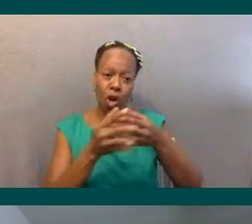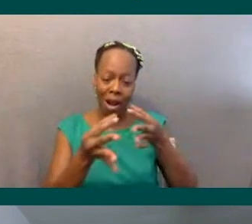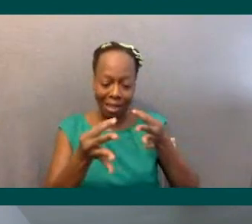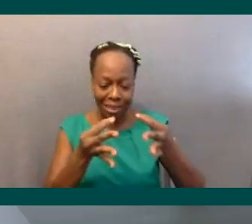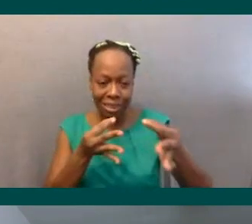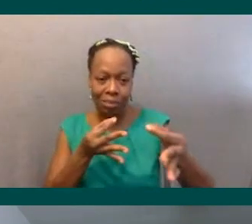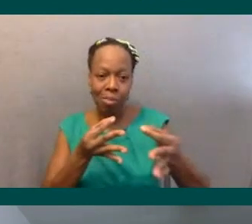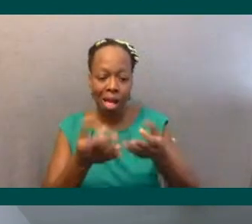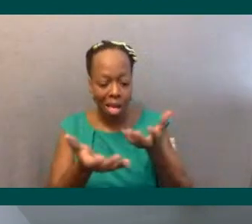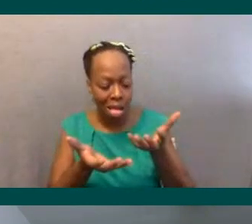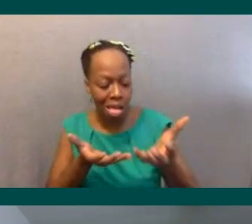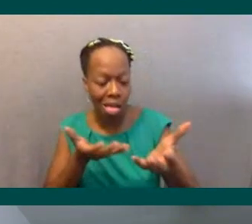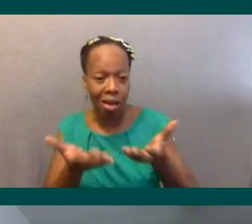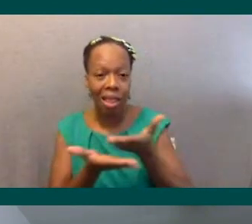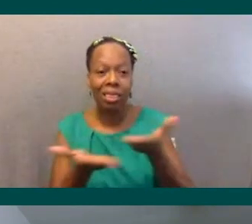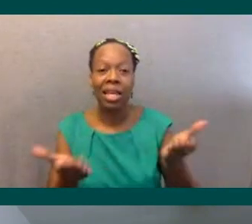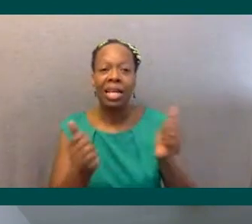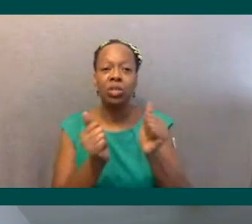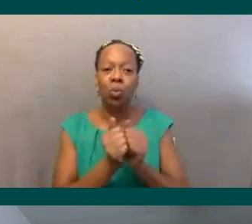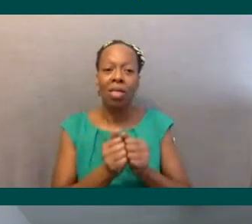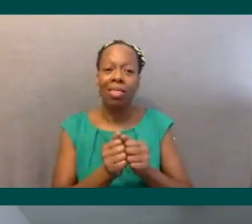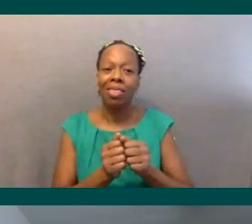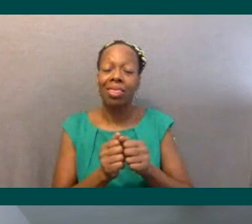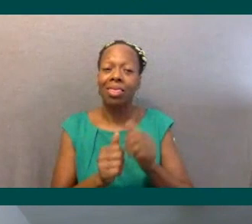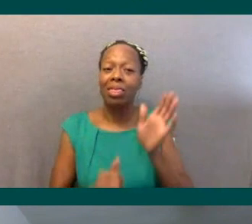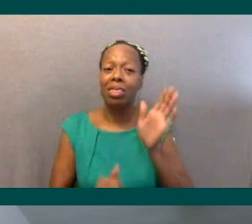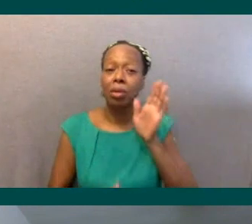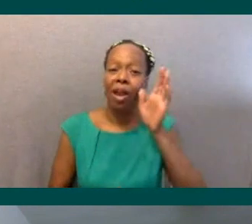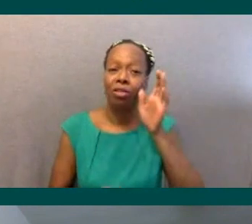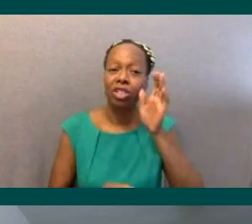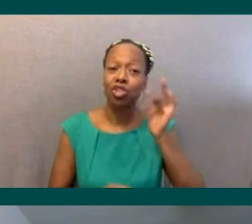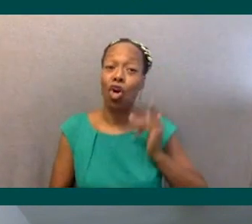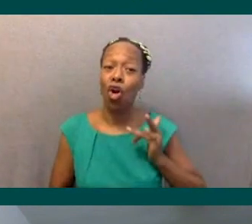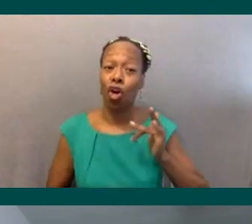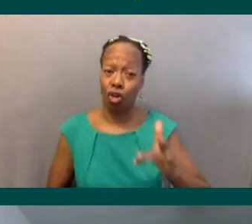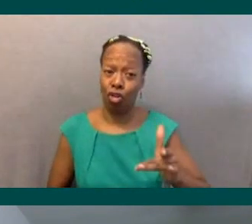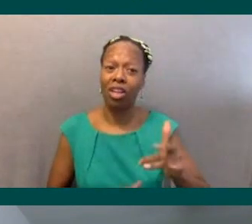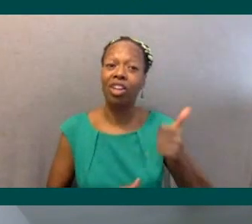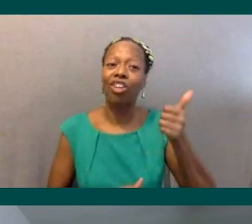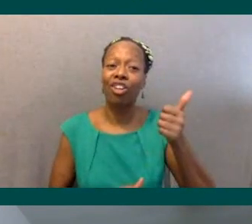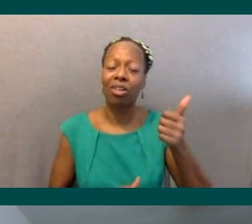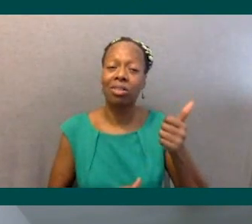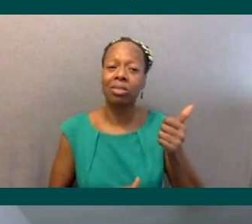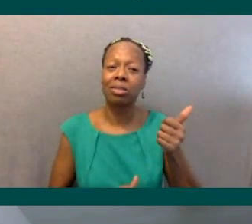And what I've done seen in Australia was because we had a very active